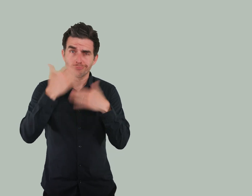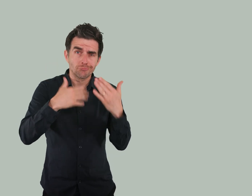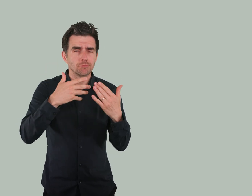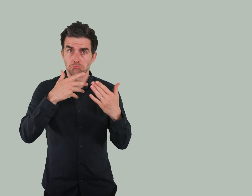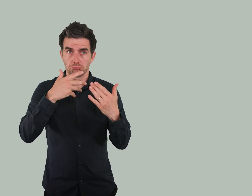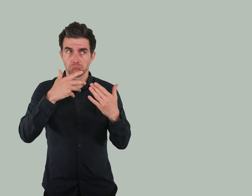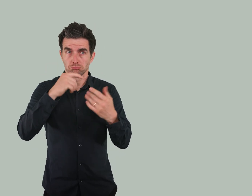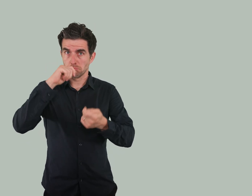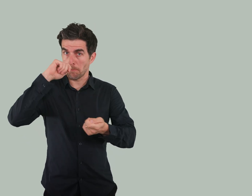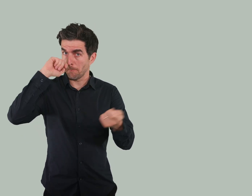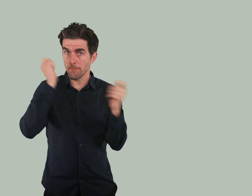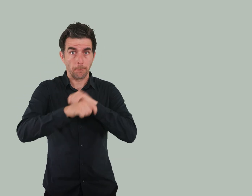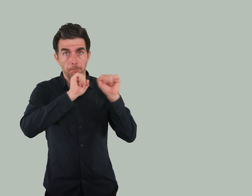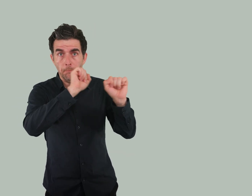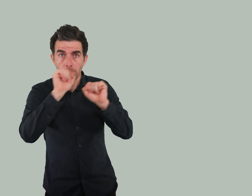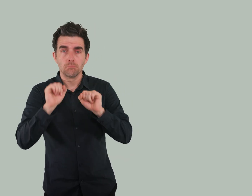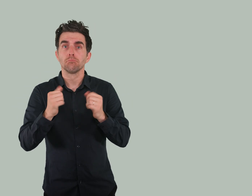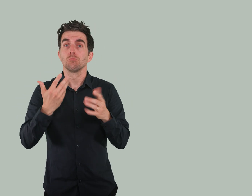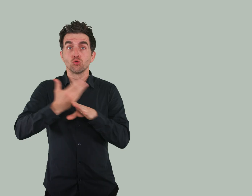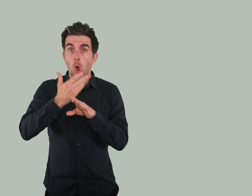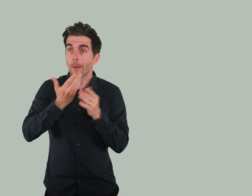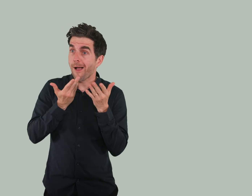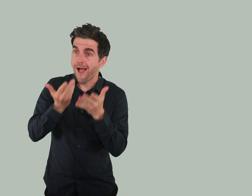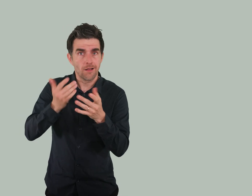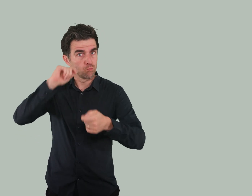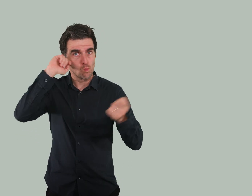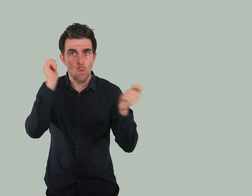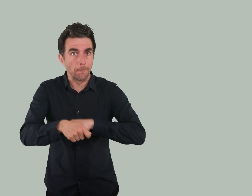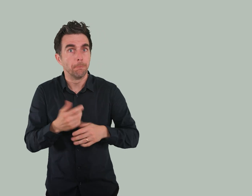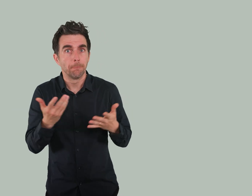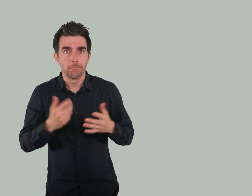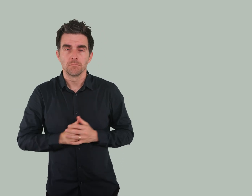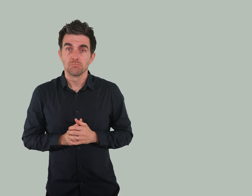restructured or changed the nature of the jobs they offer.